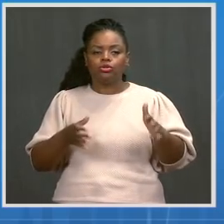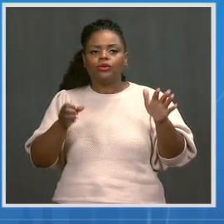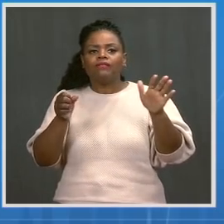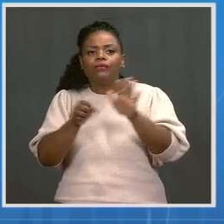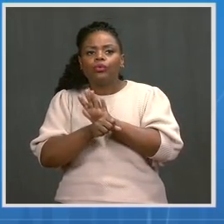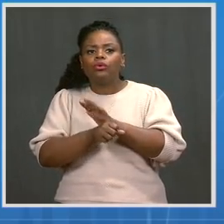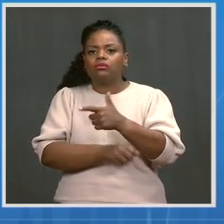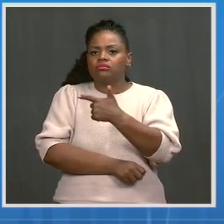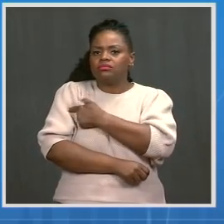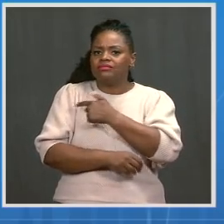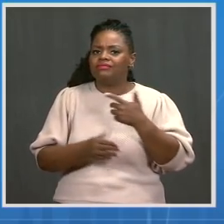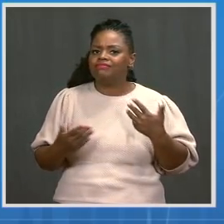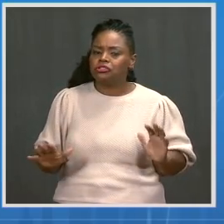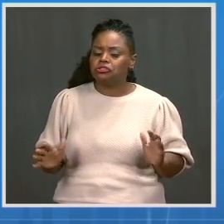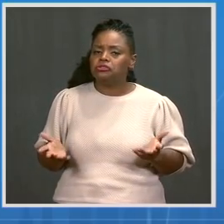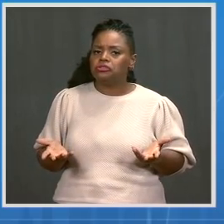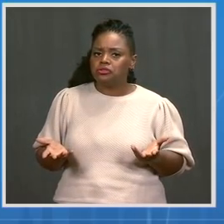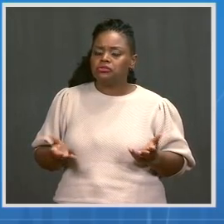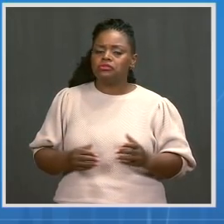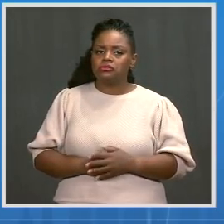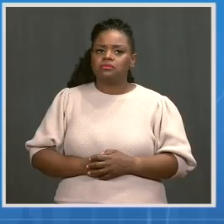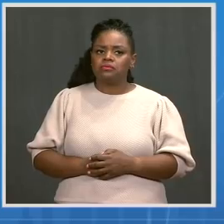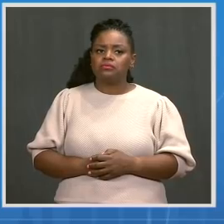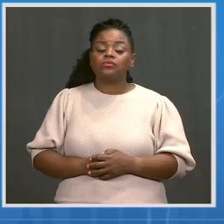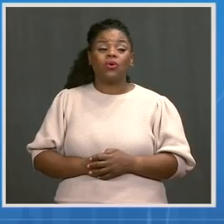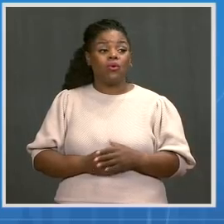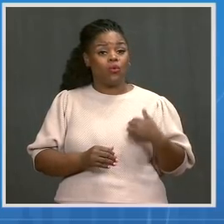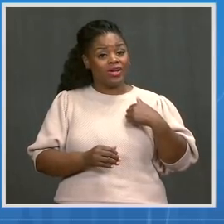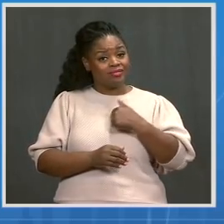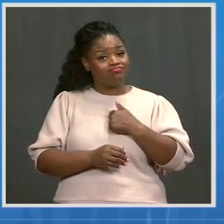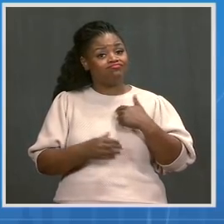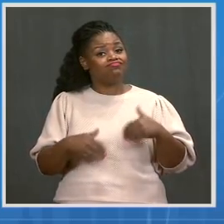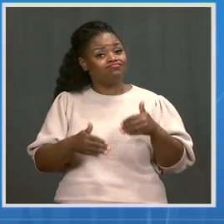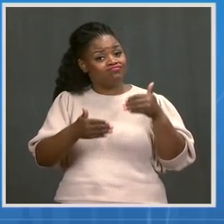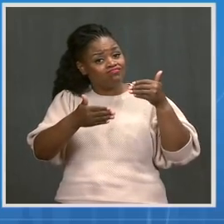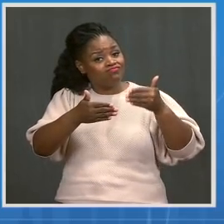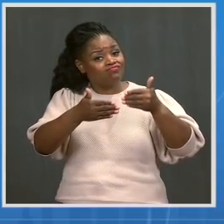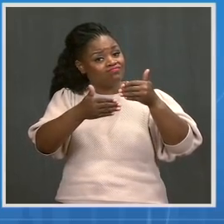As a result, we are close to achieving two aspirational goals we set for July 4th.